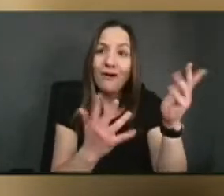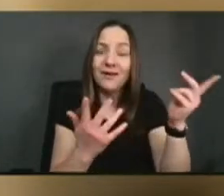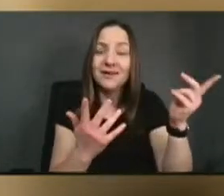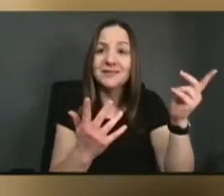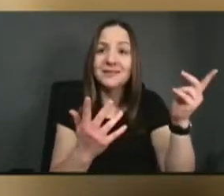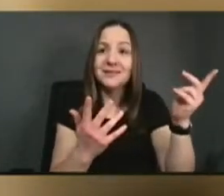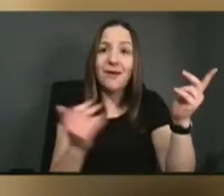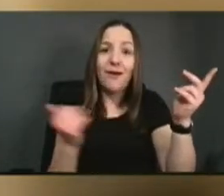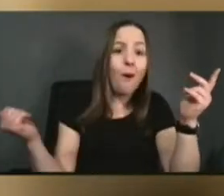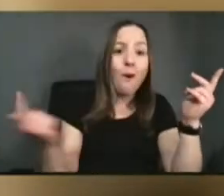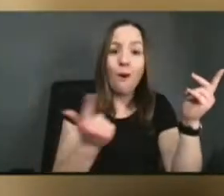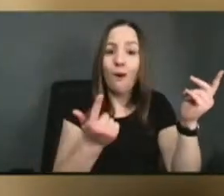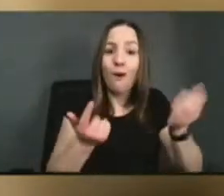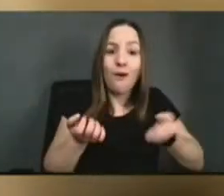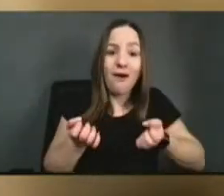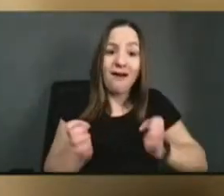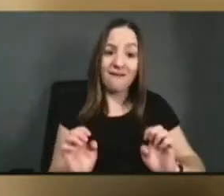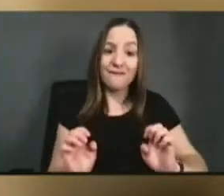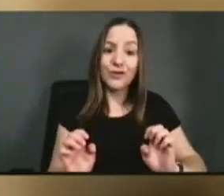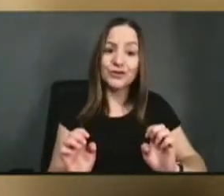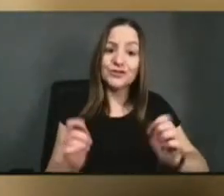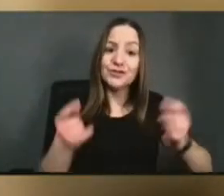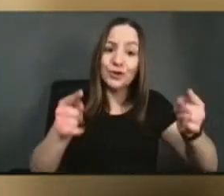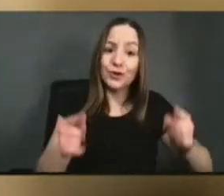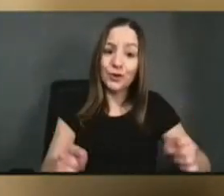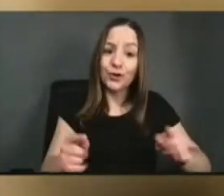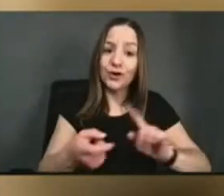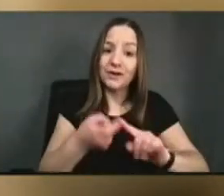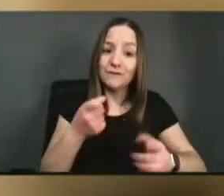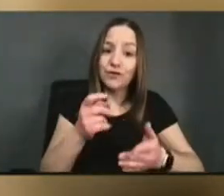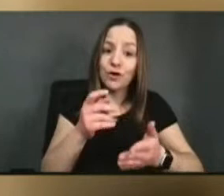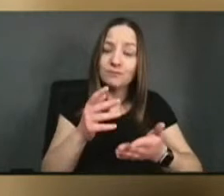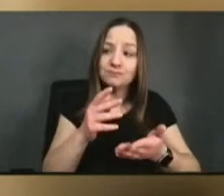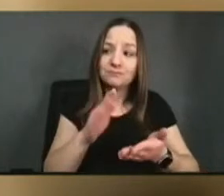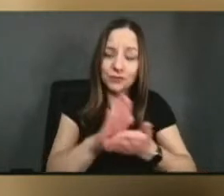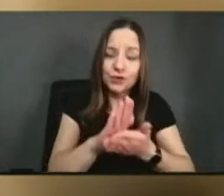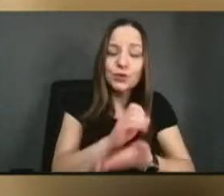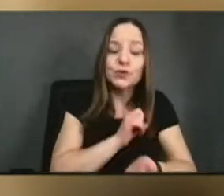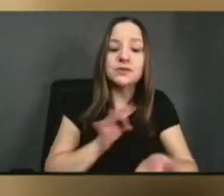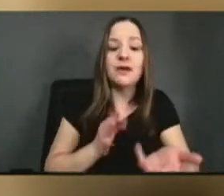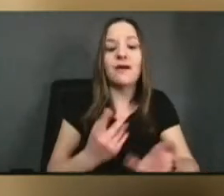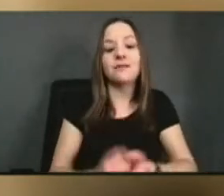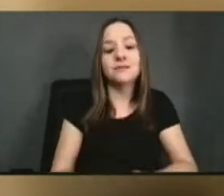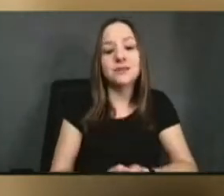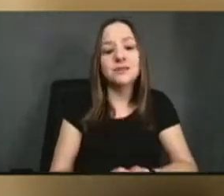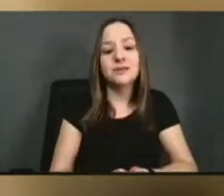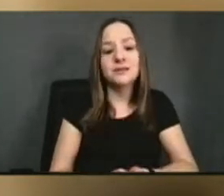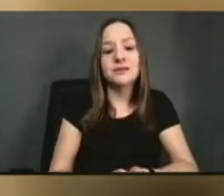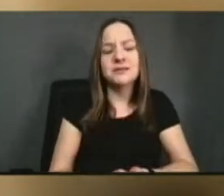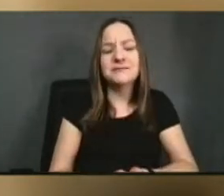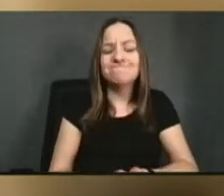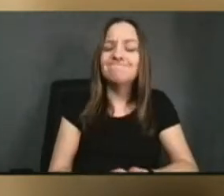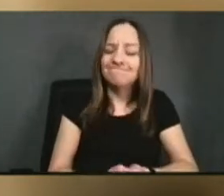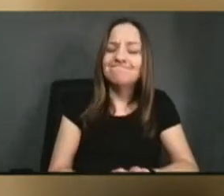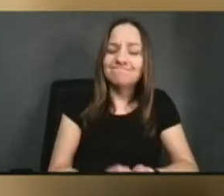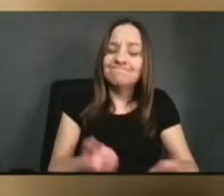applaud exactly what the Yeoman's effort that's being put